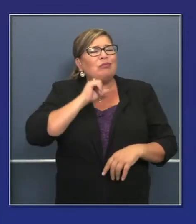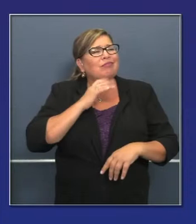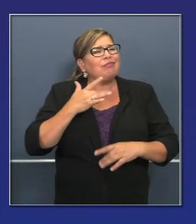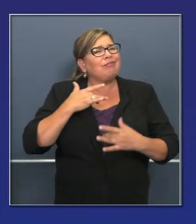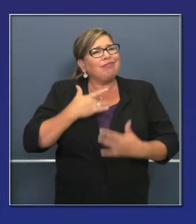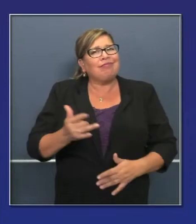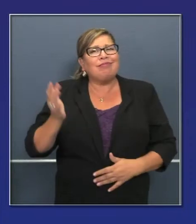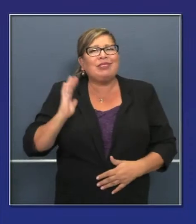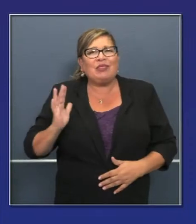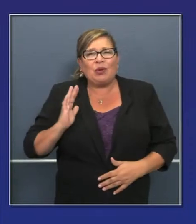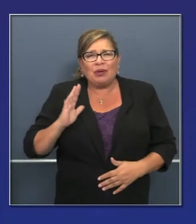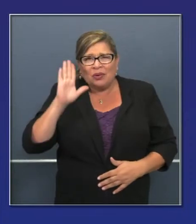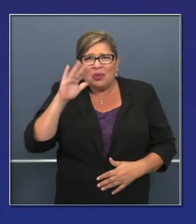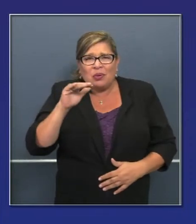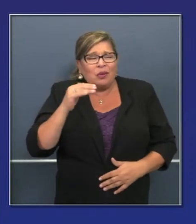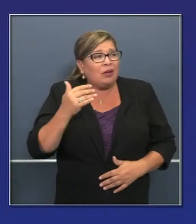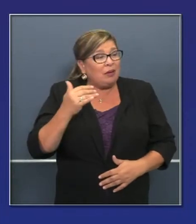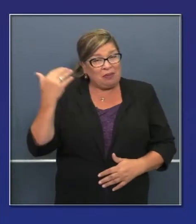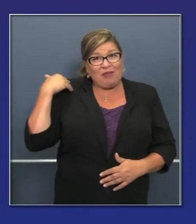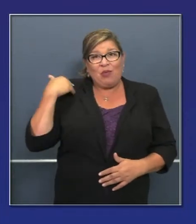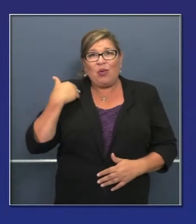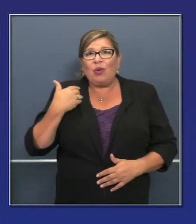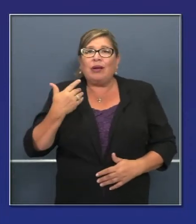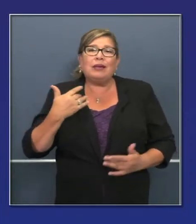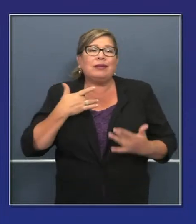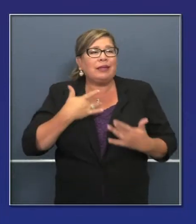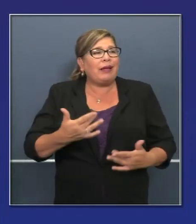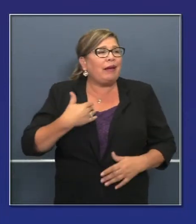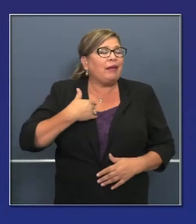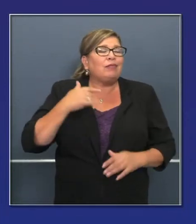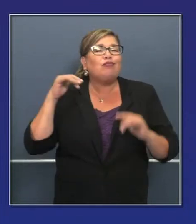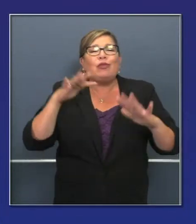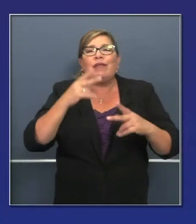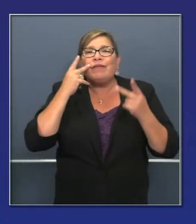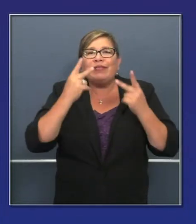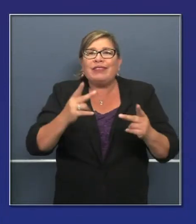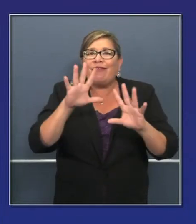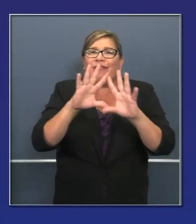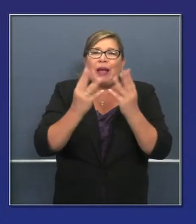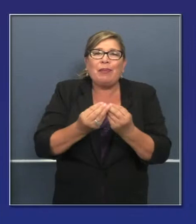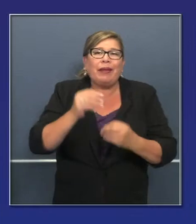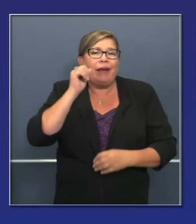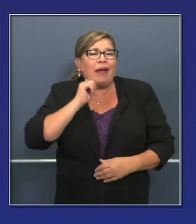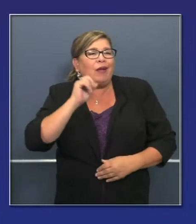your cousin's your aunt's your uncle's someone's birthday may come up and you may invite them over